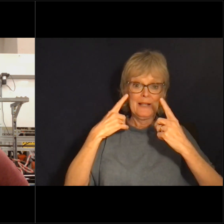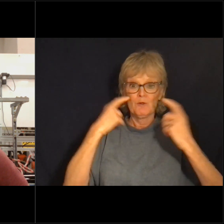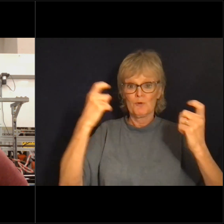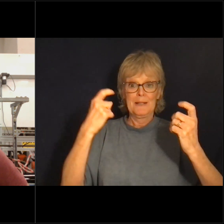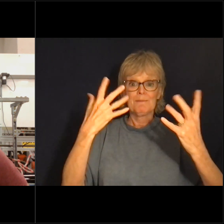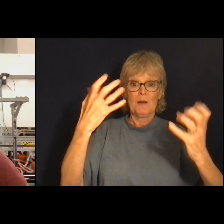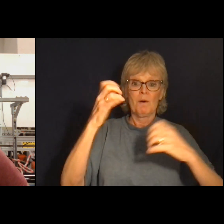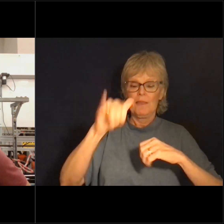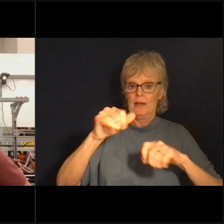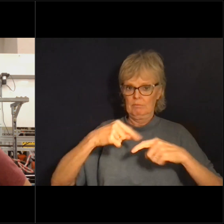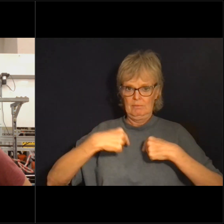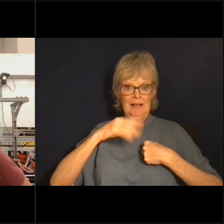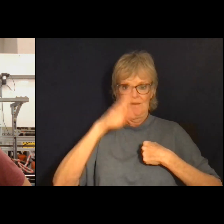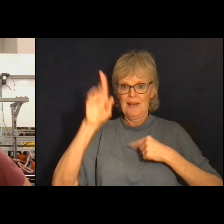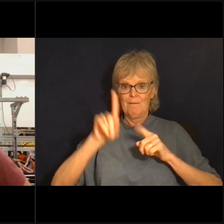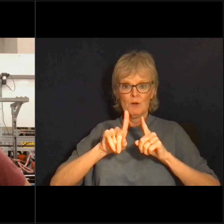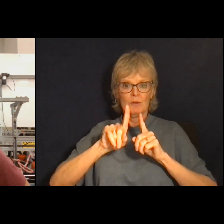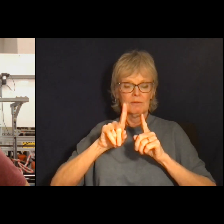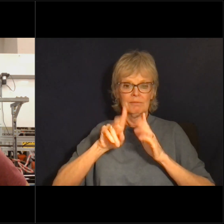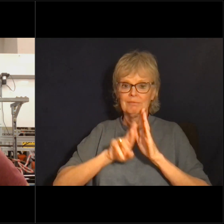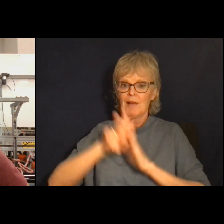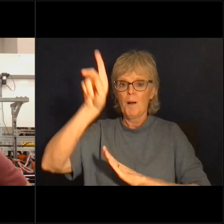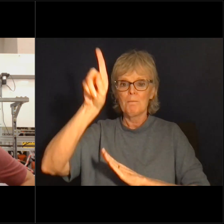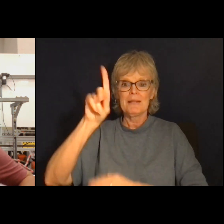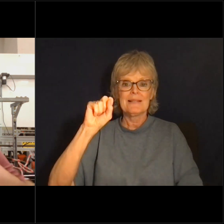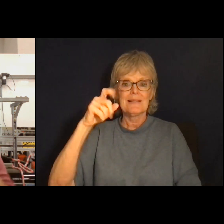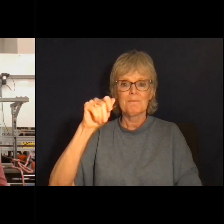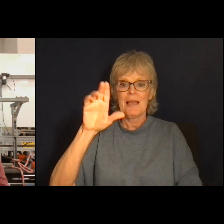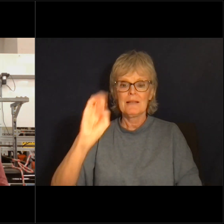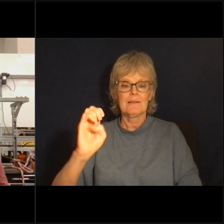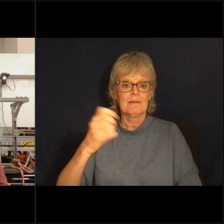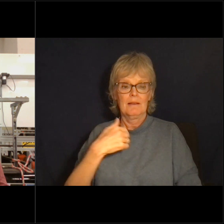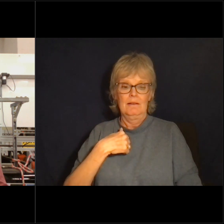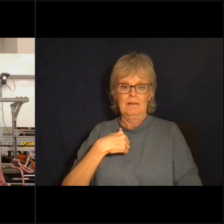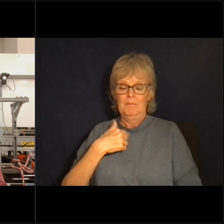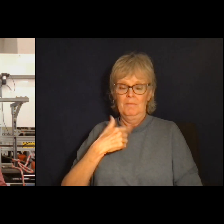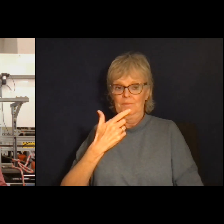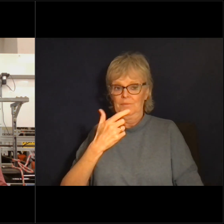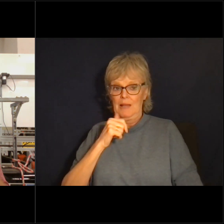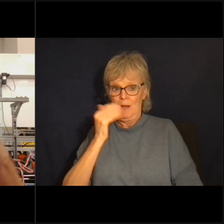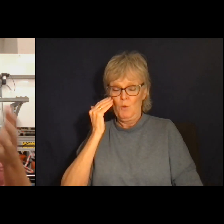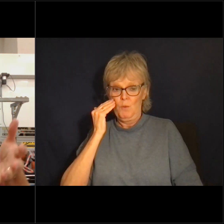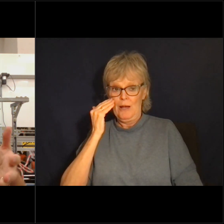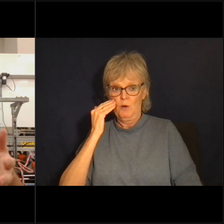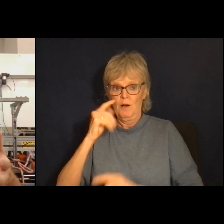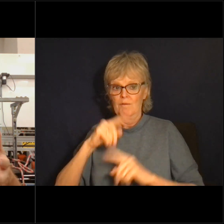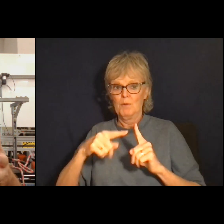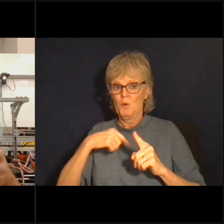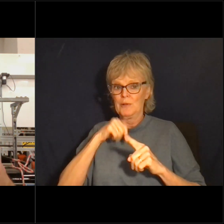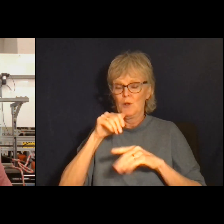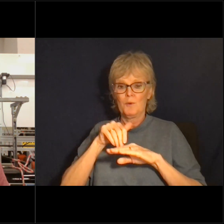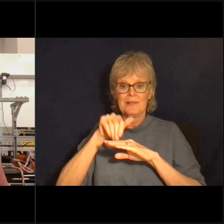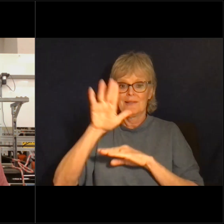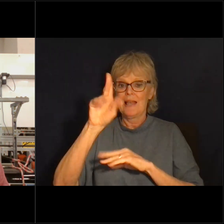And that I am aware of that is not something that I study, but we don't send people up to space to study things.